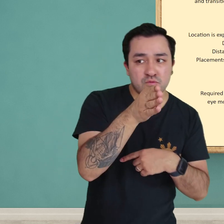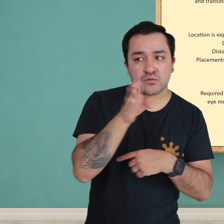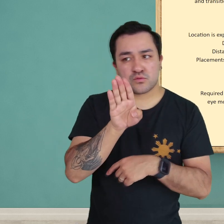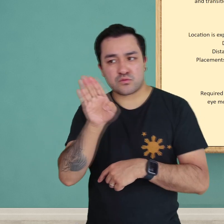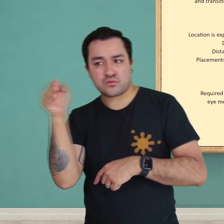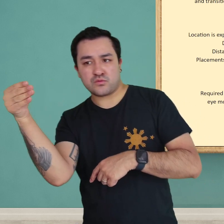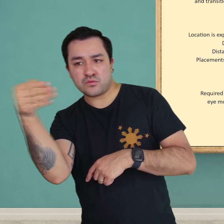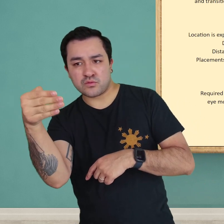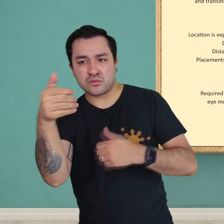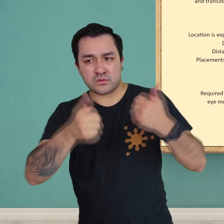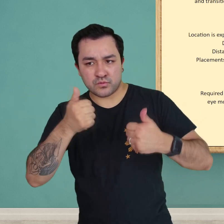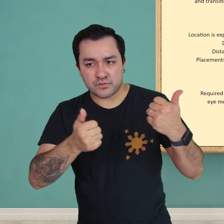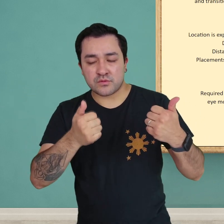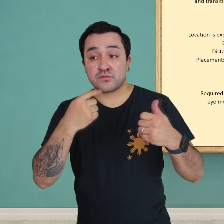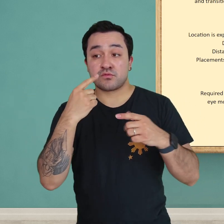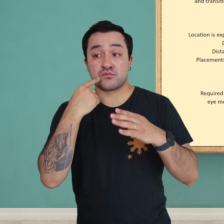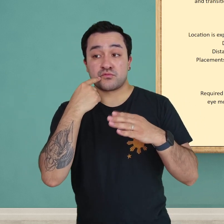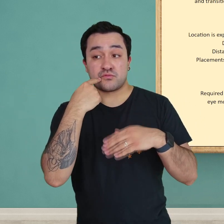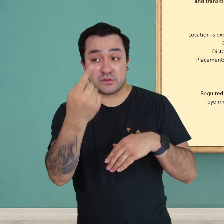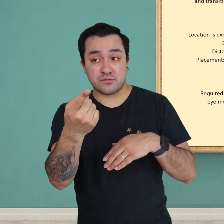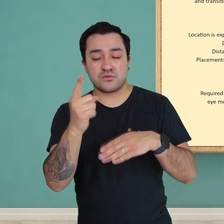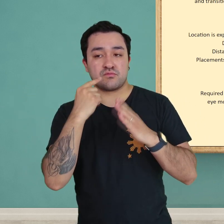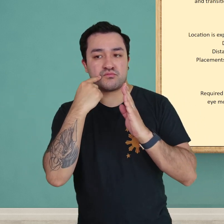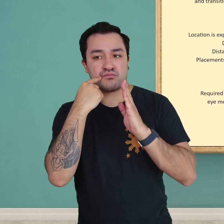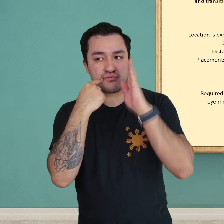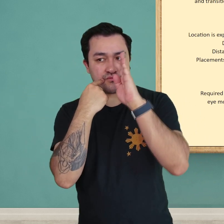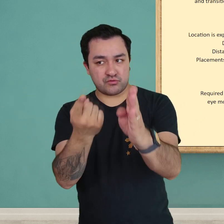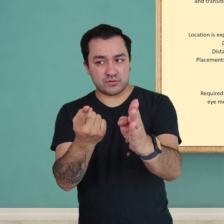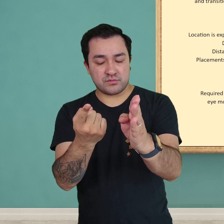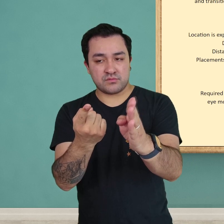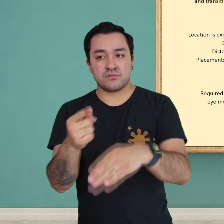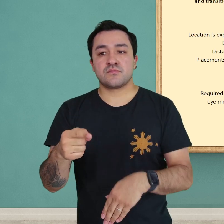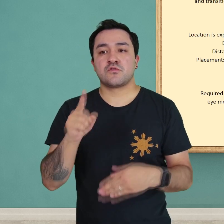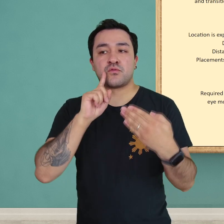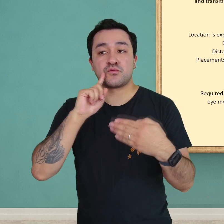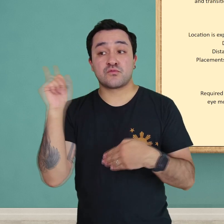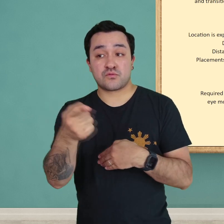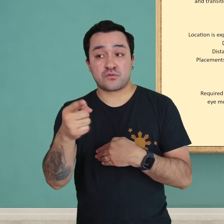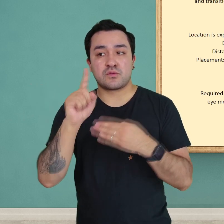CONTACT. Contour informs the signer if the movement is STRAIGHT or ARC (curved). Since